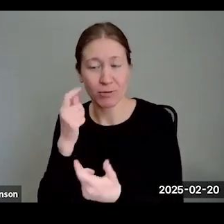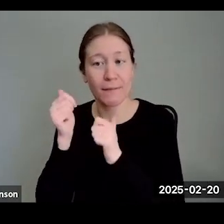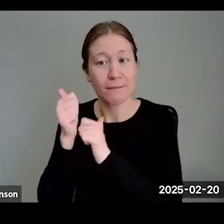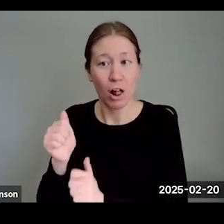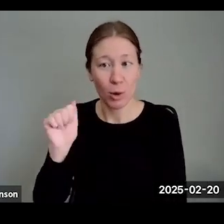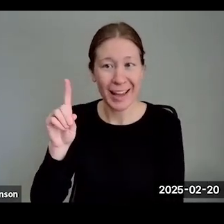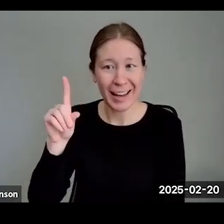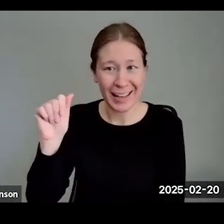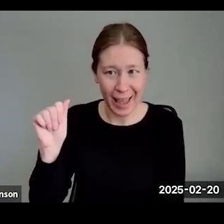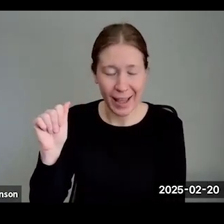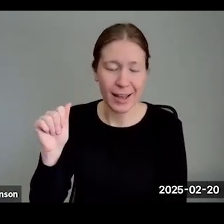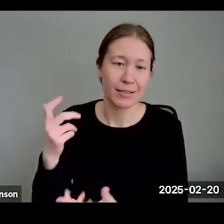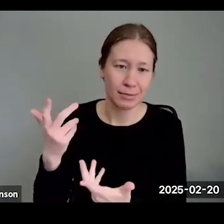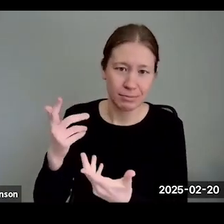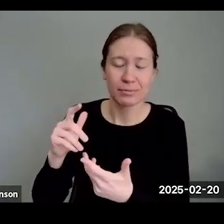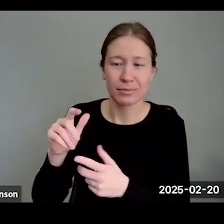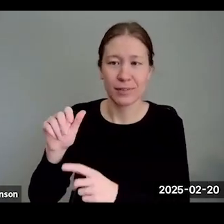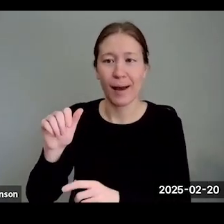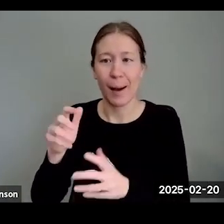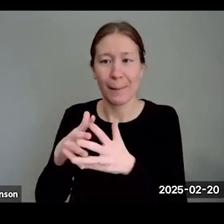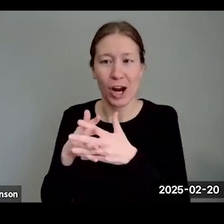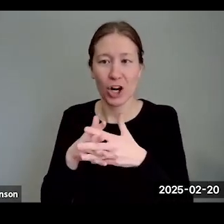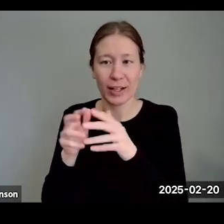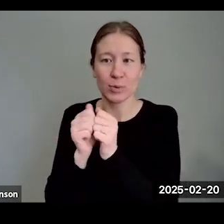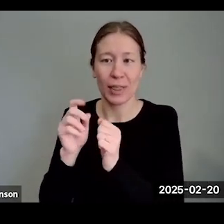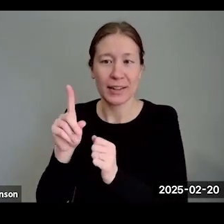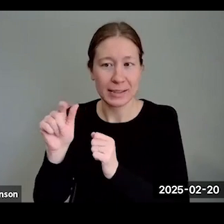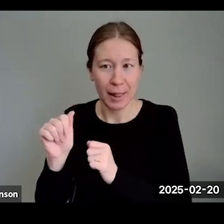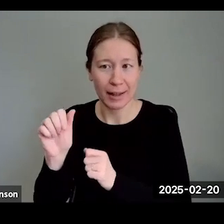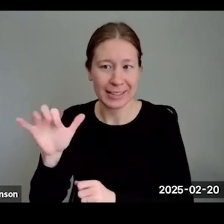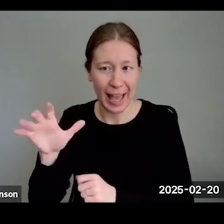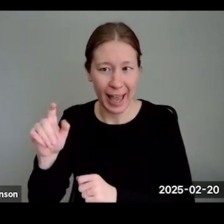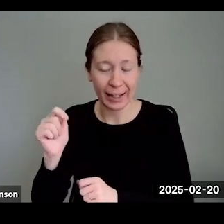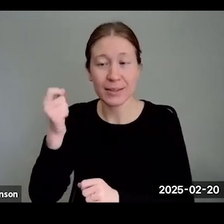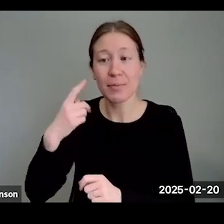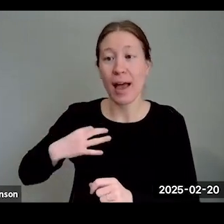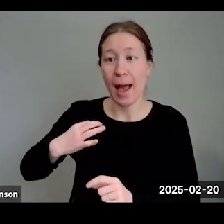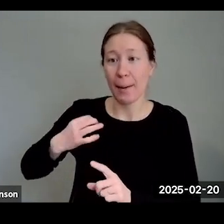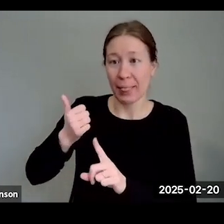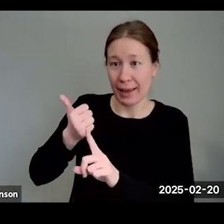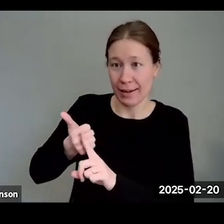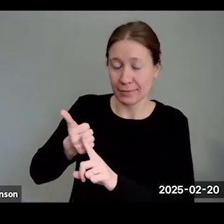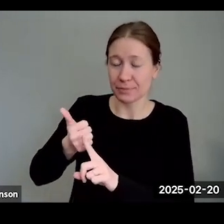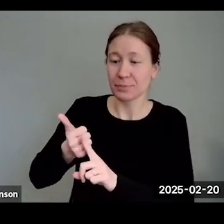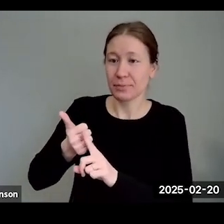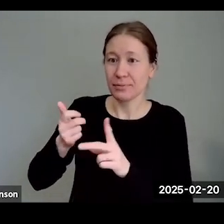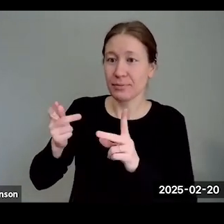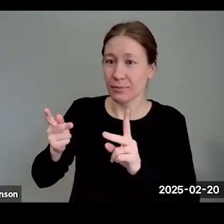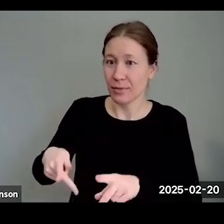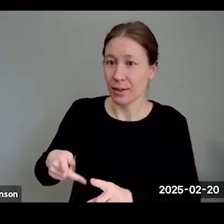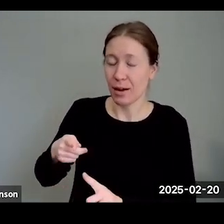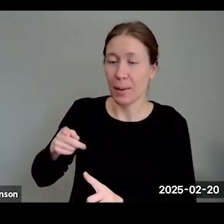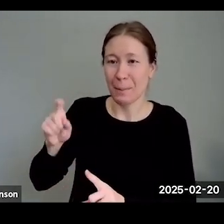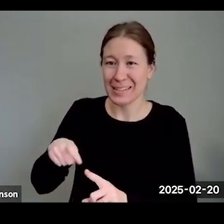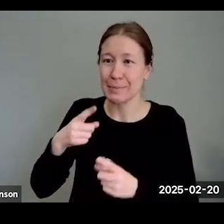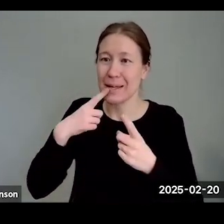or otherwise known as the ADA, an applicant or employee must be able to perform the essential job functions.